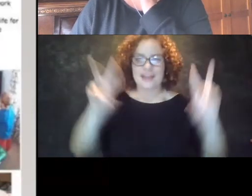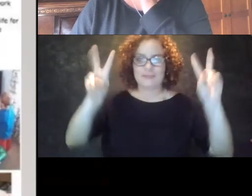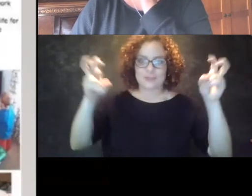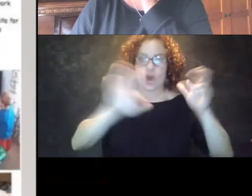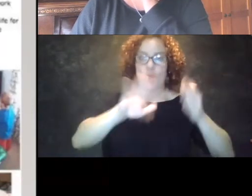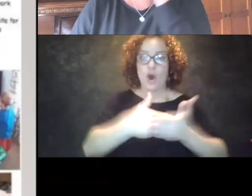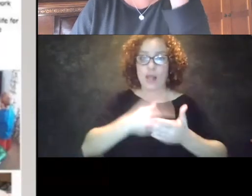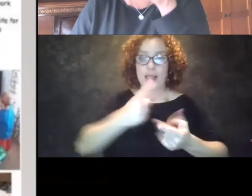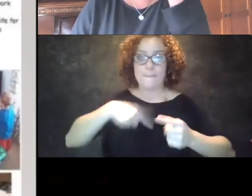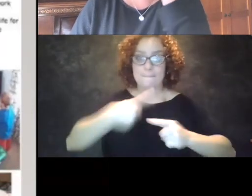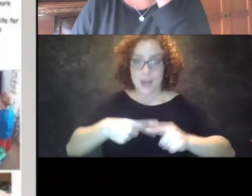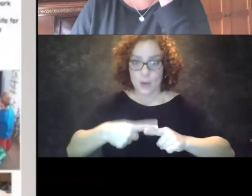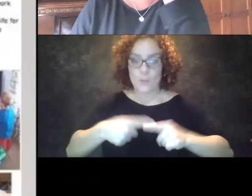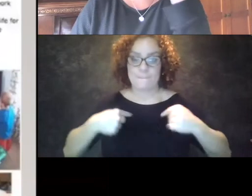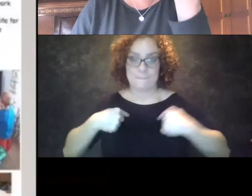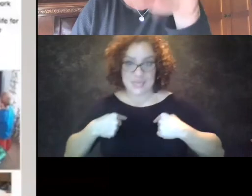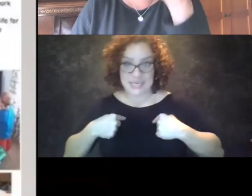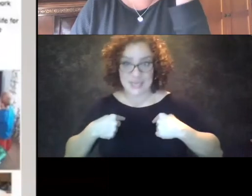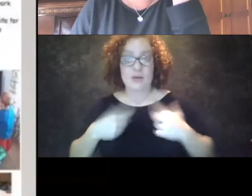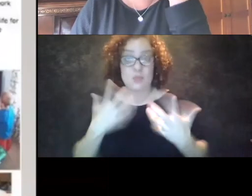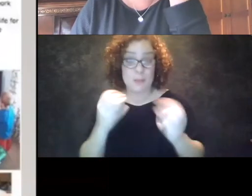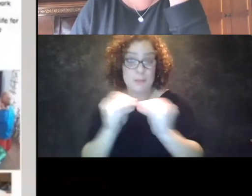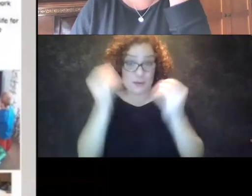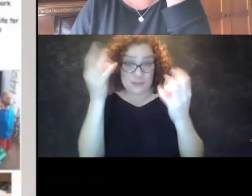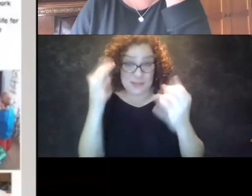My contact information is at the end, but I have a whole resource list that I could